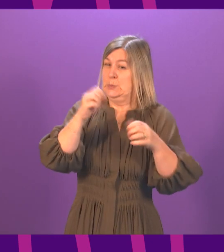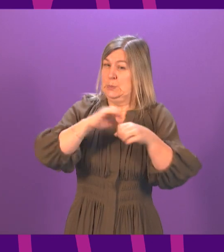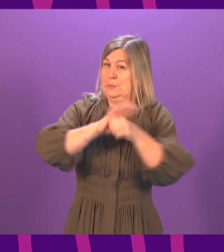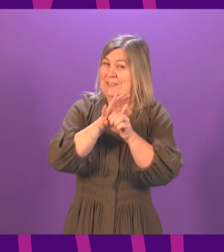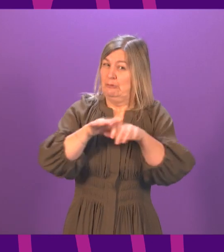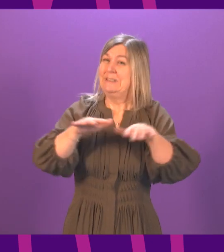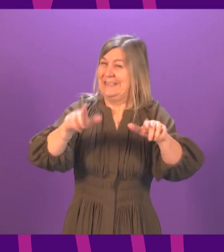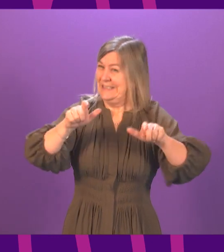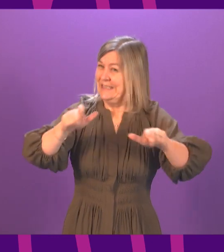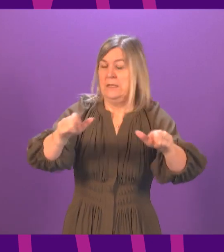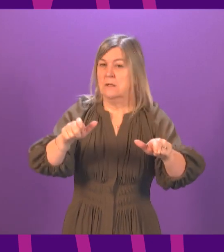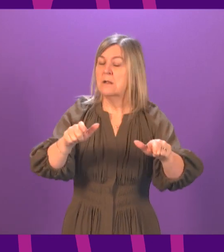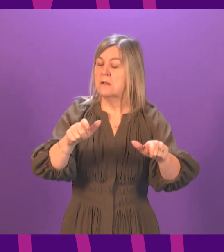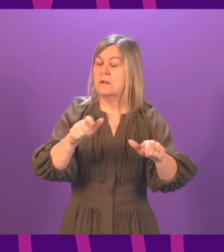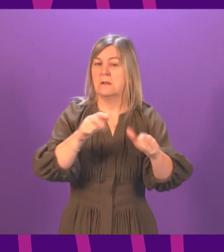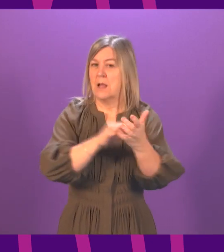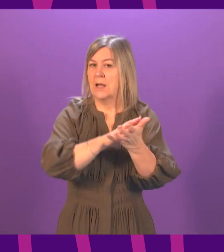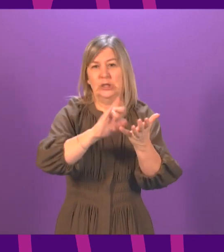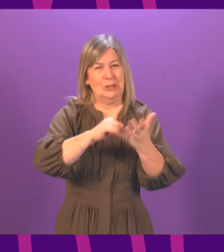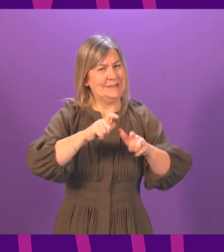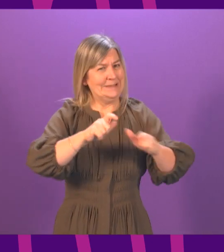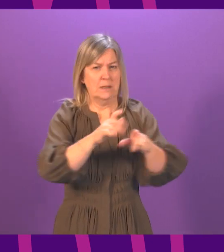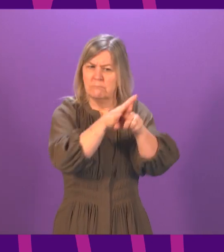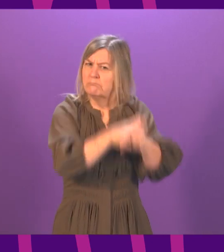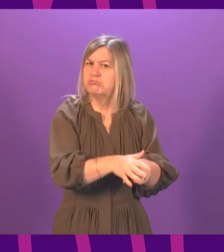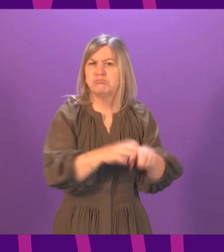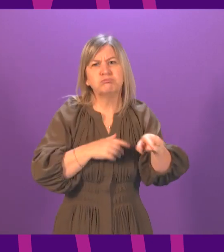severe pressure. For example, the number of people in hospital with Covid is still